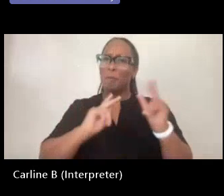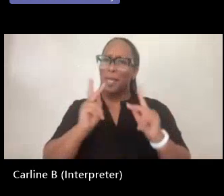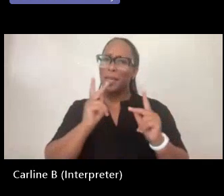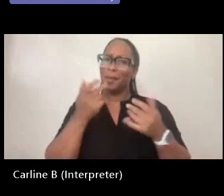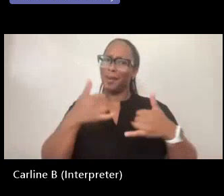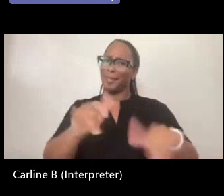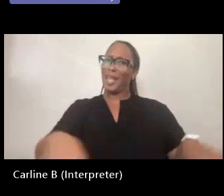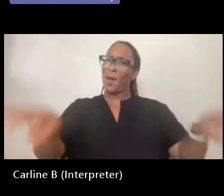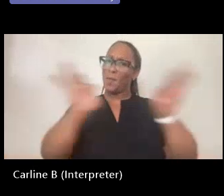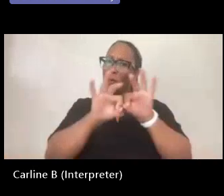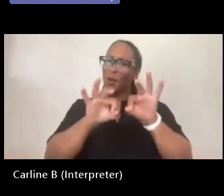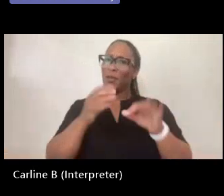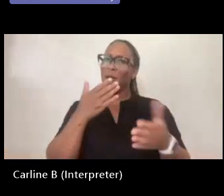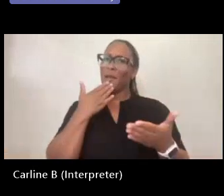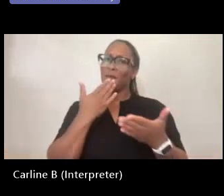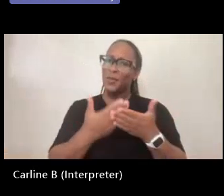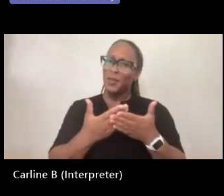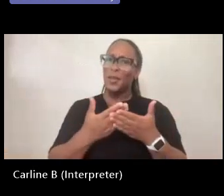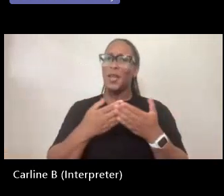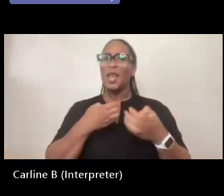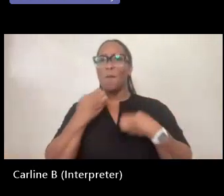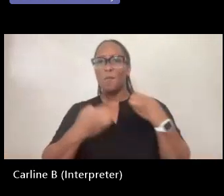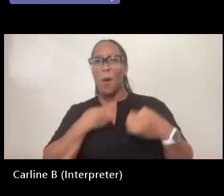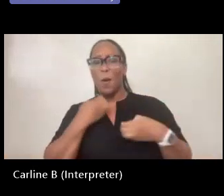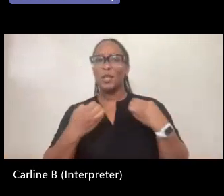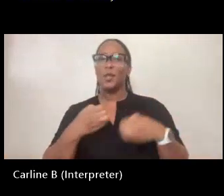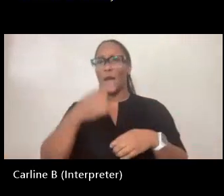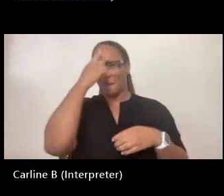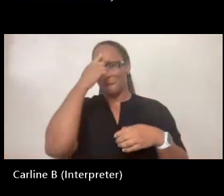Worthy of having good emotional and mental health outcomes.